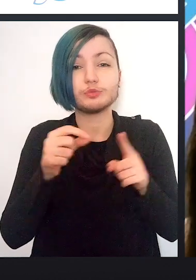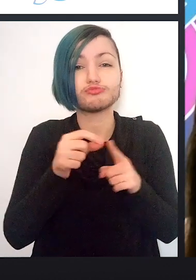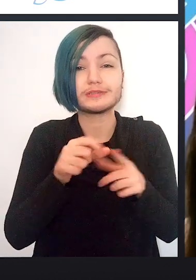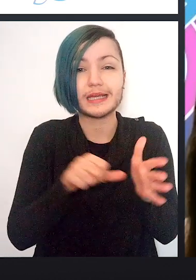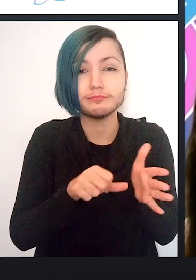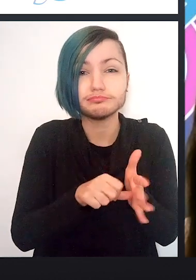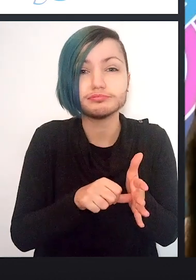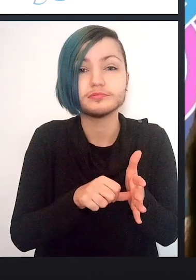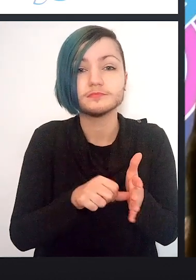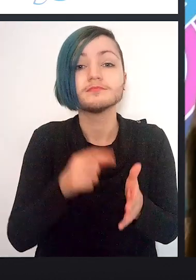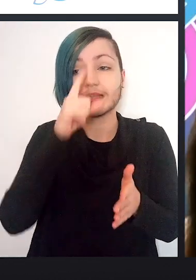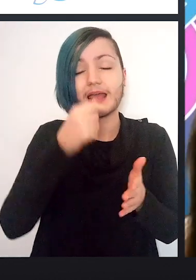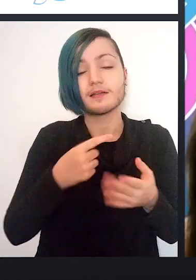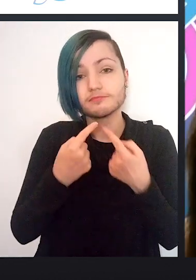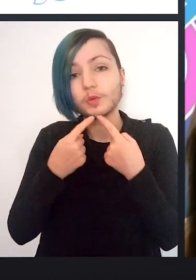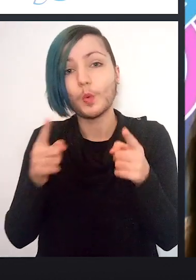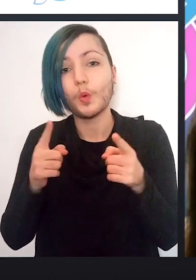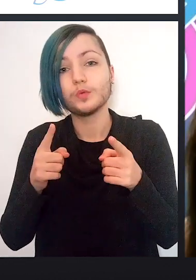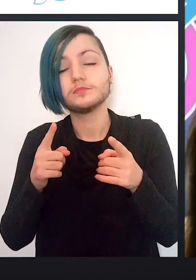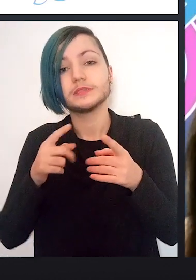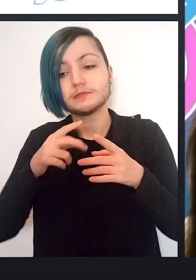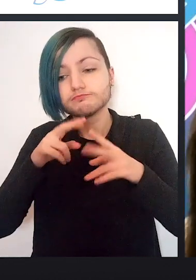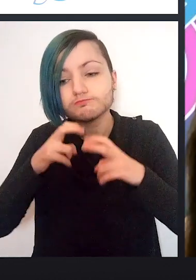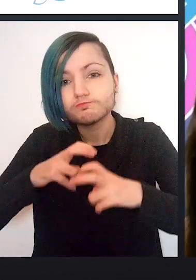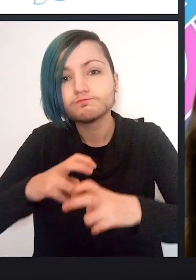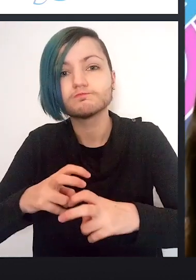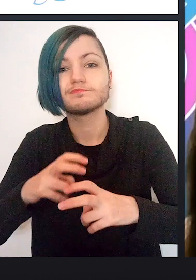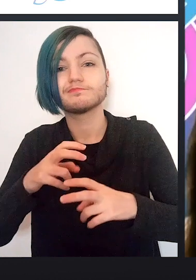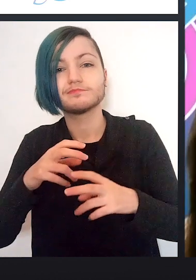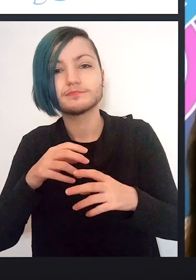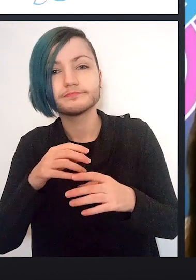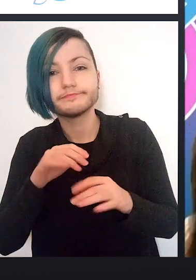cause problems that they can be reported and properly examined for and investigated.